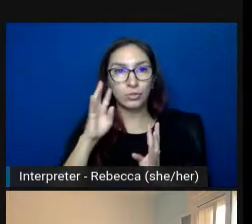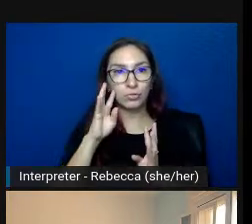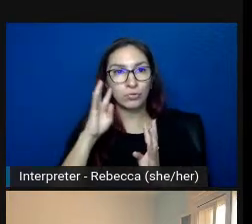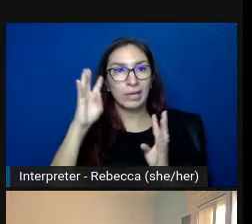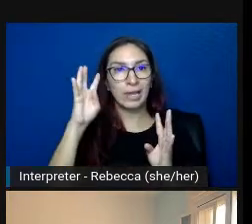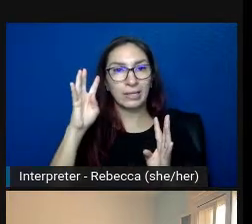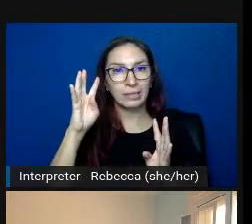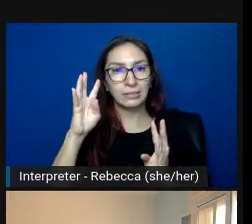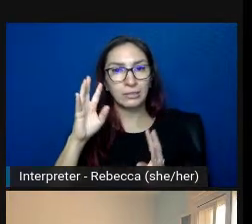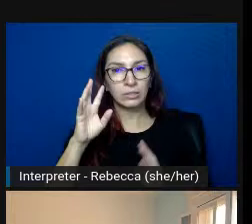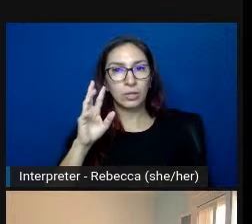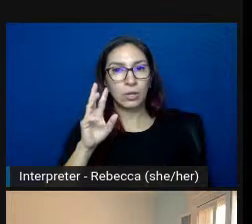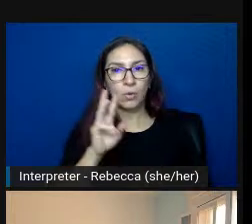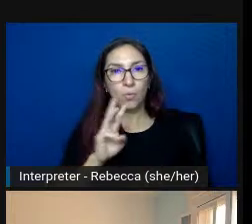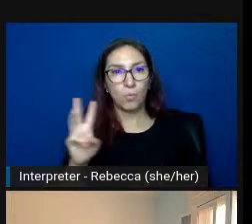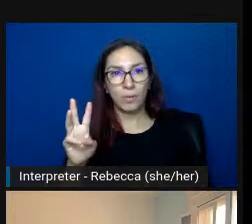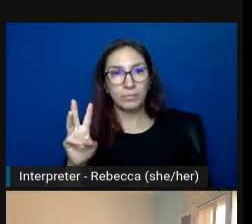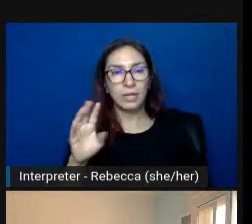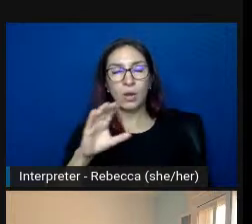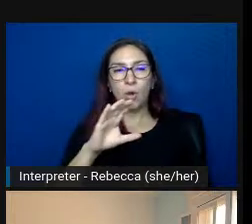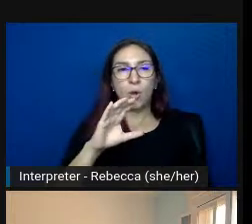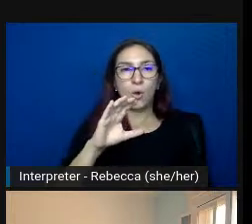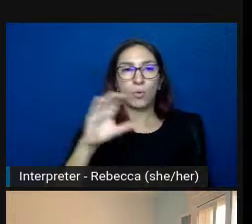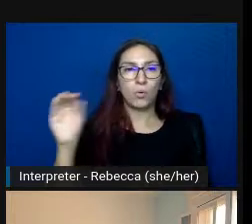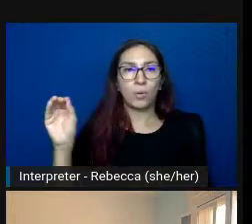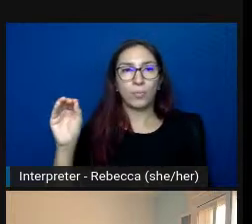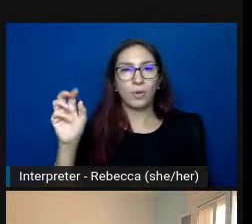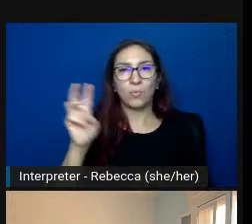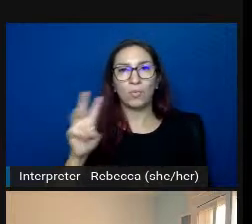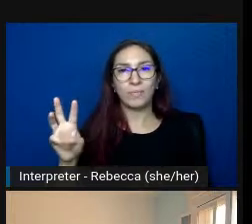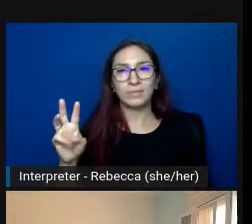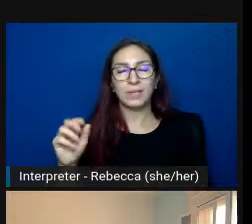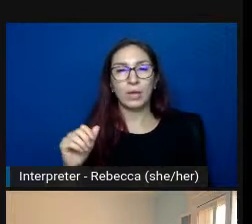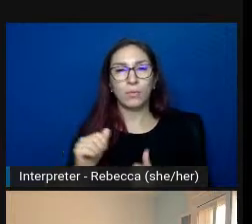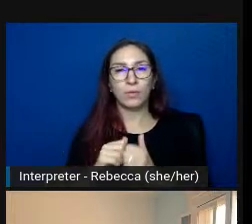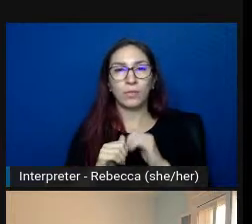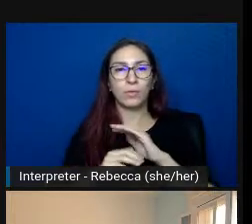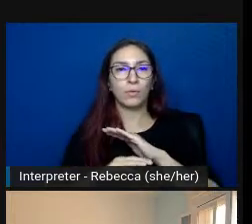has everything you need to create a